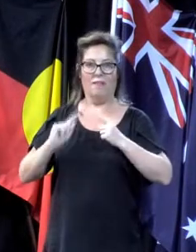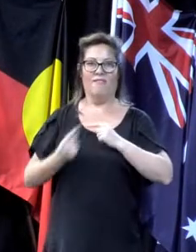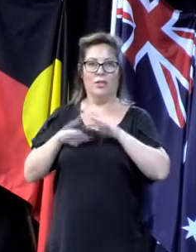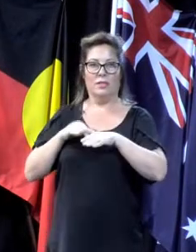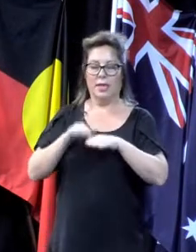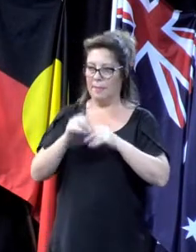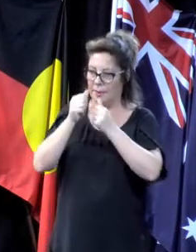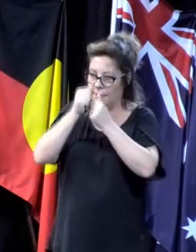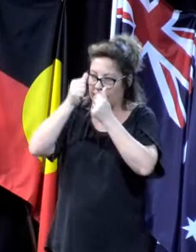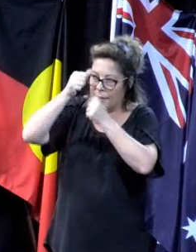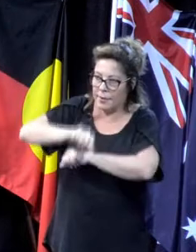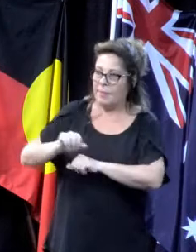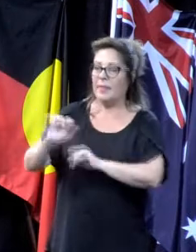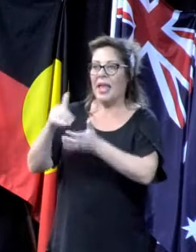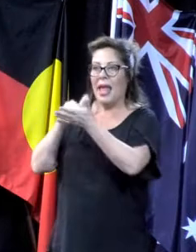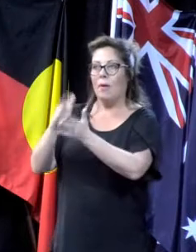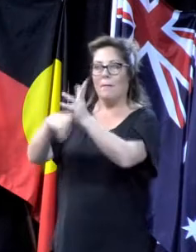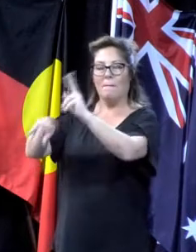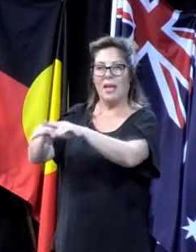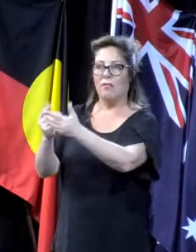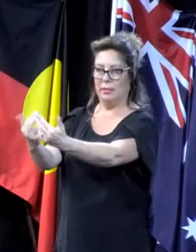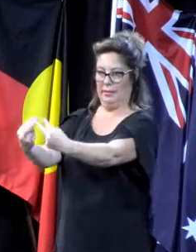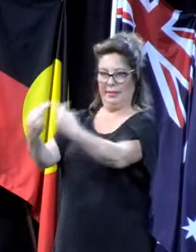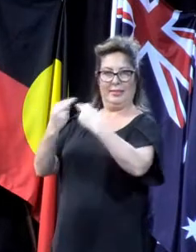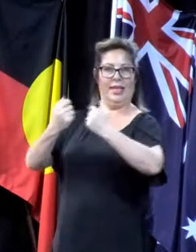and the culture of our school to reassure their fears,